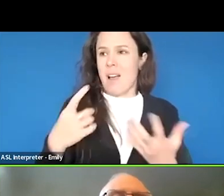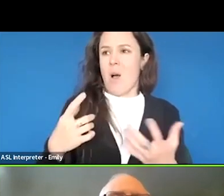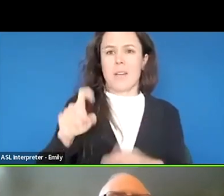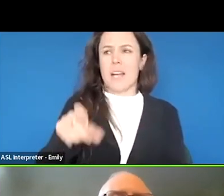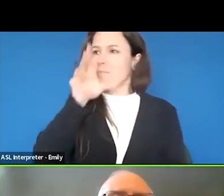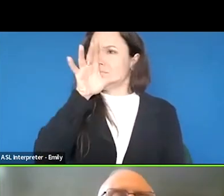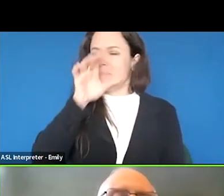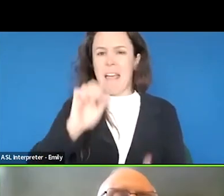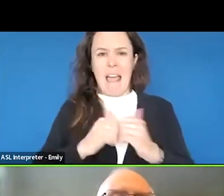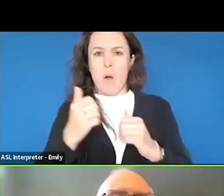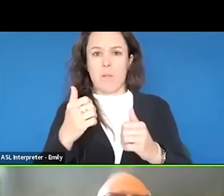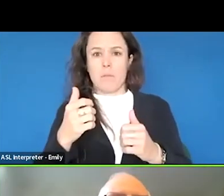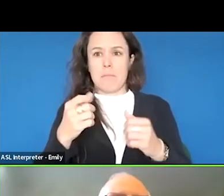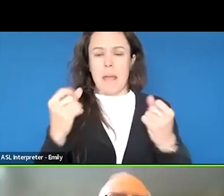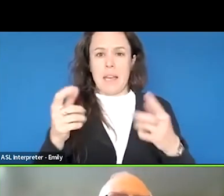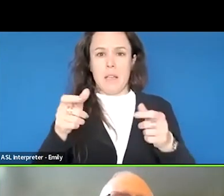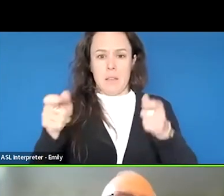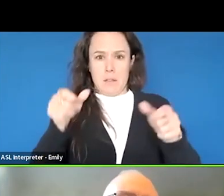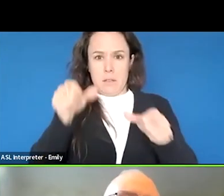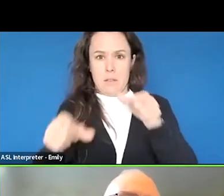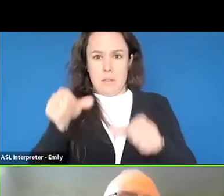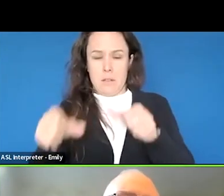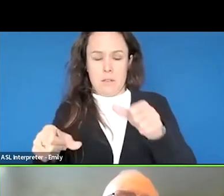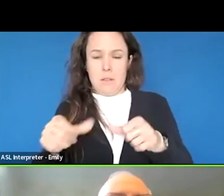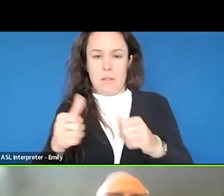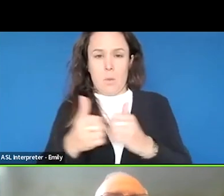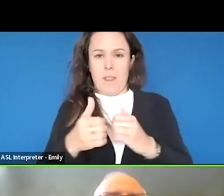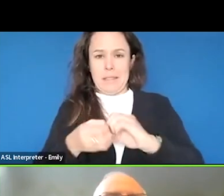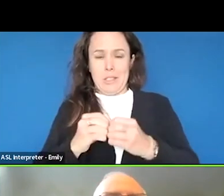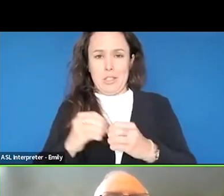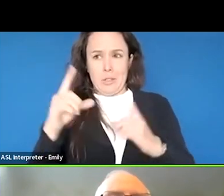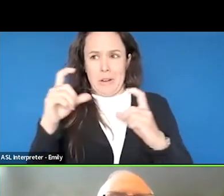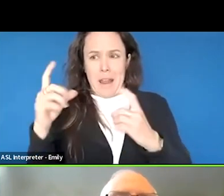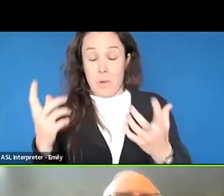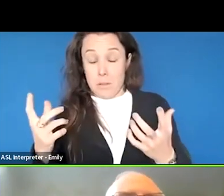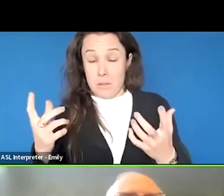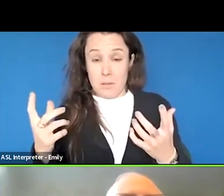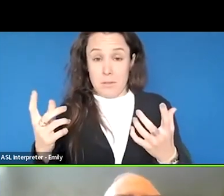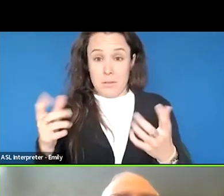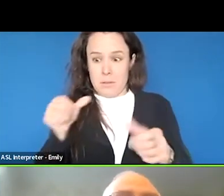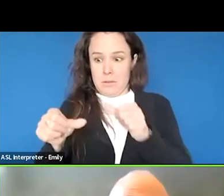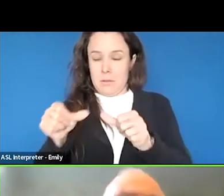How can you have all those controls on a digital camera that would be by buttons and switches?"